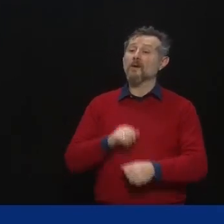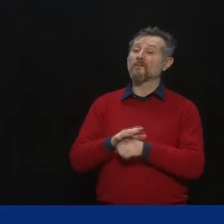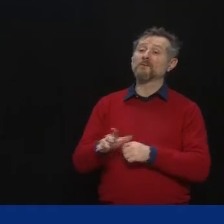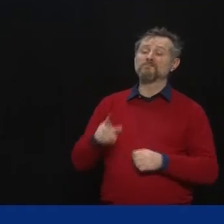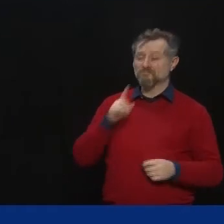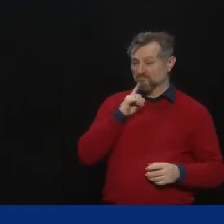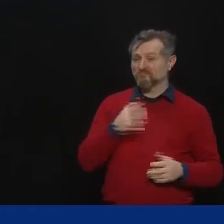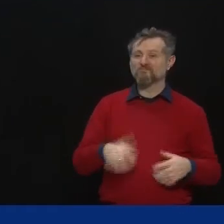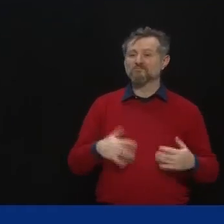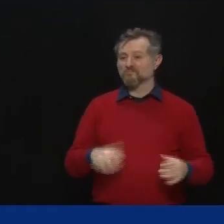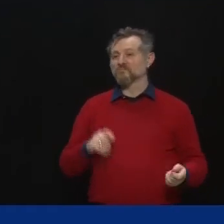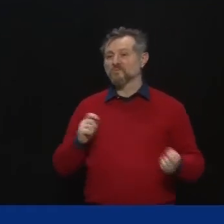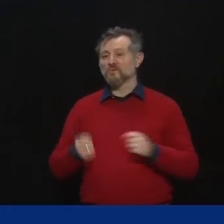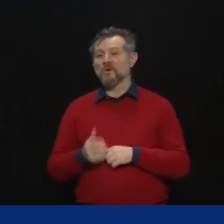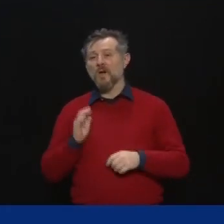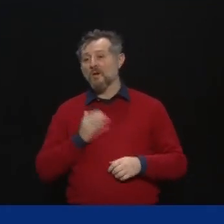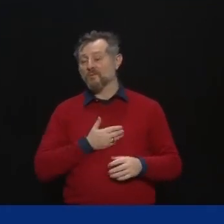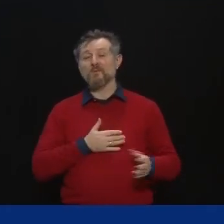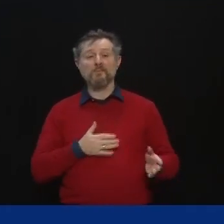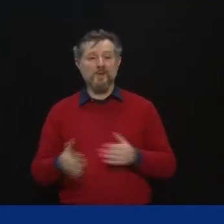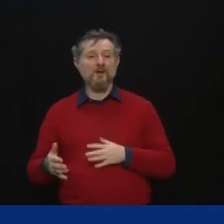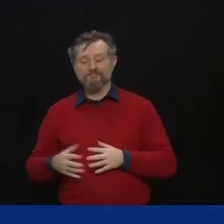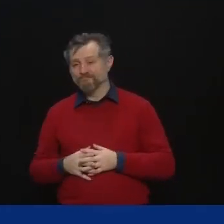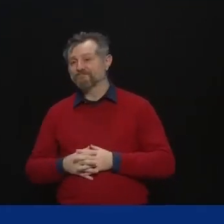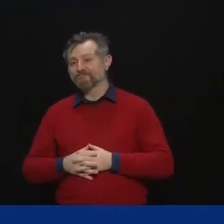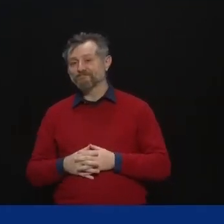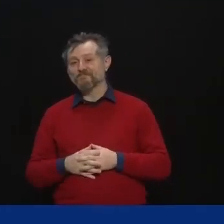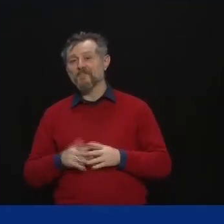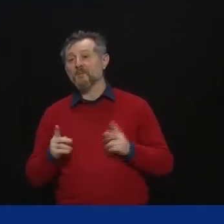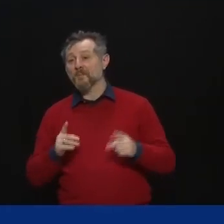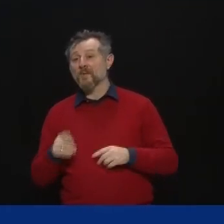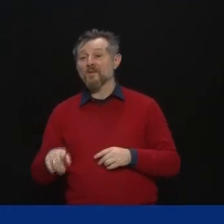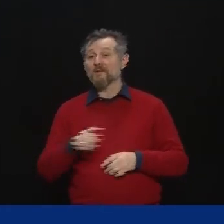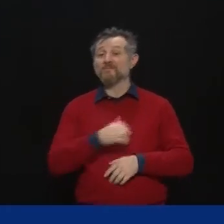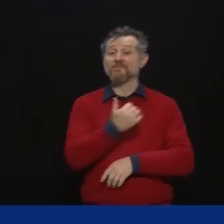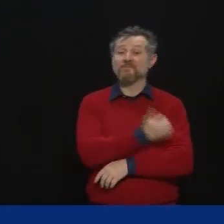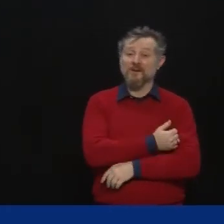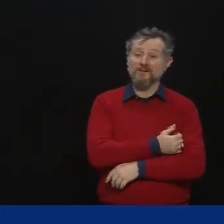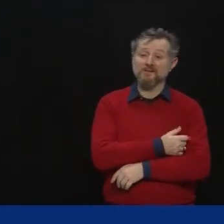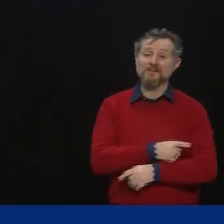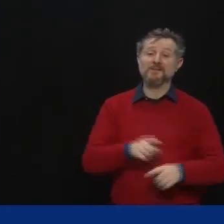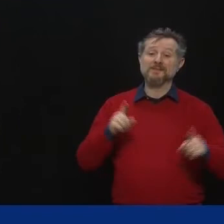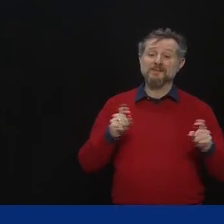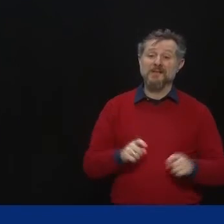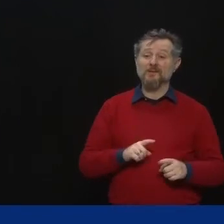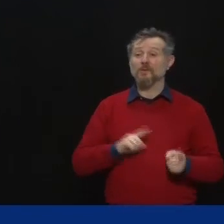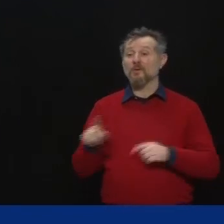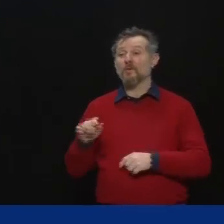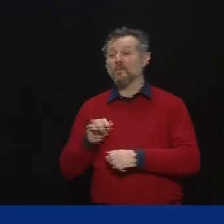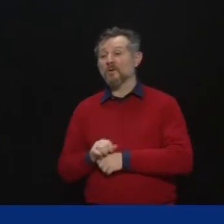THAT WAS A SPEECH I GAVE DECEMBER 18th -- NOVEMBER 18th.